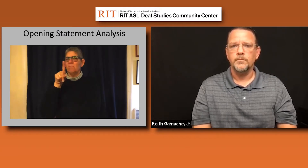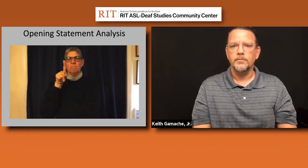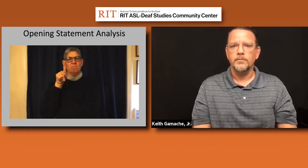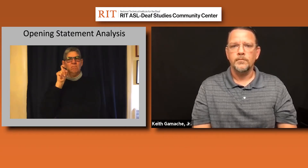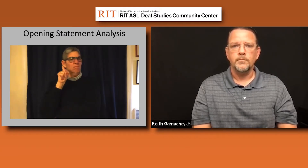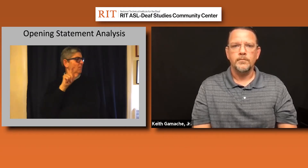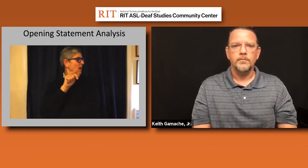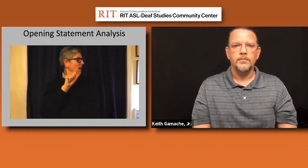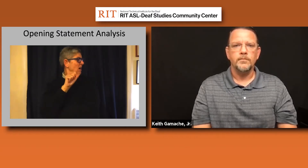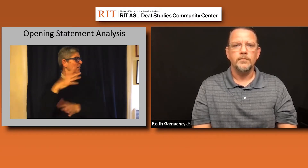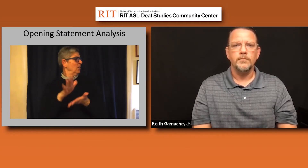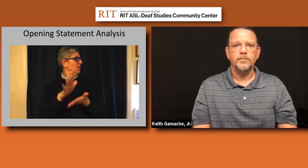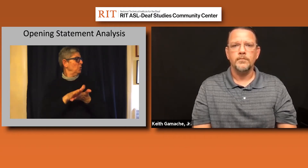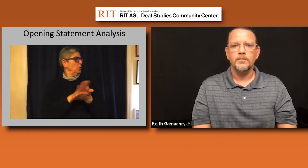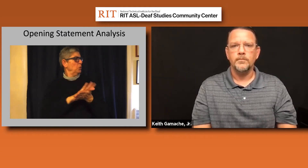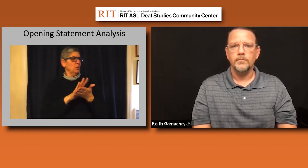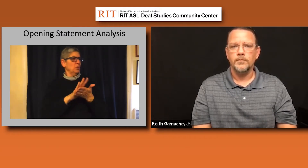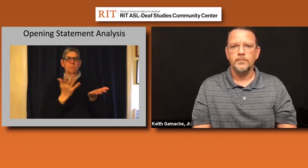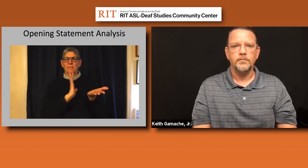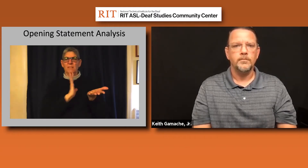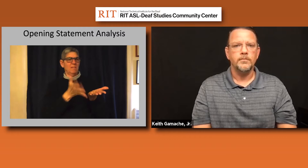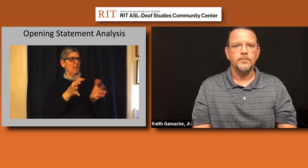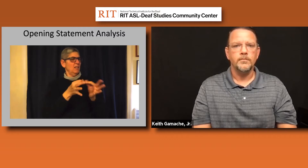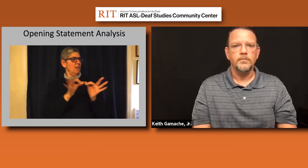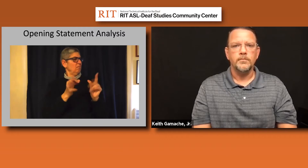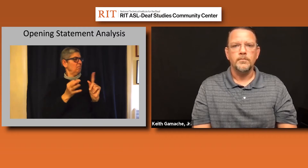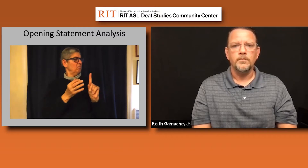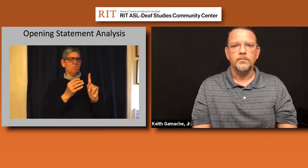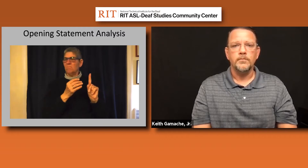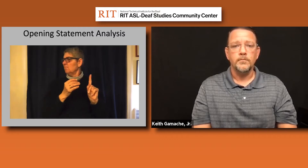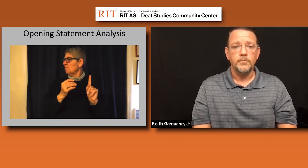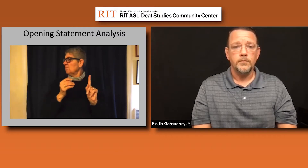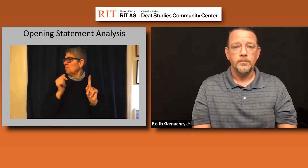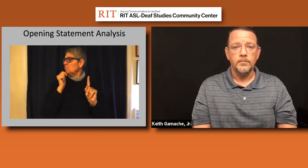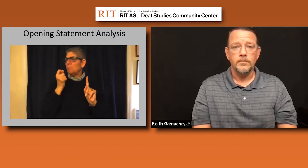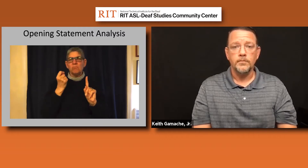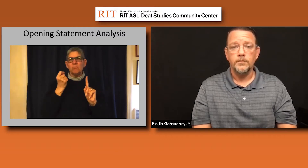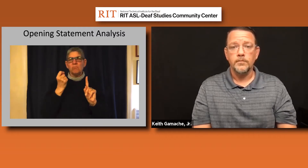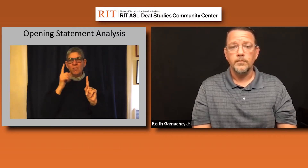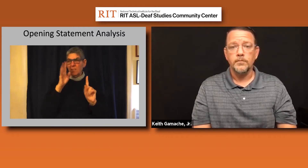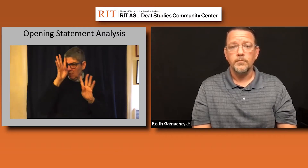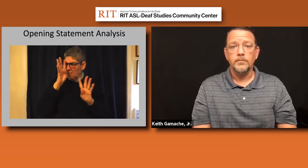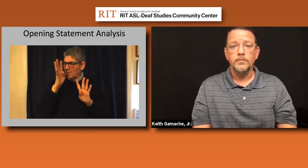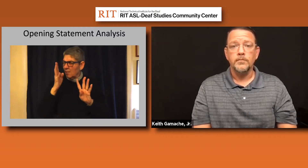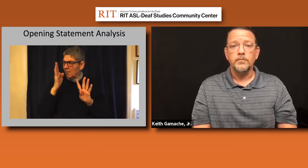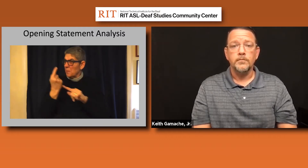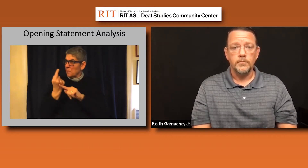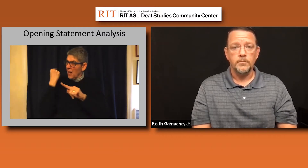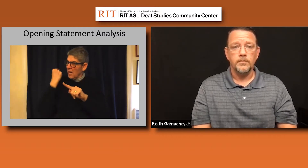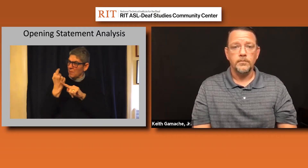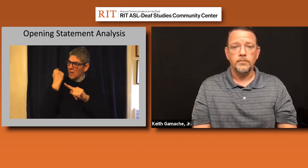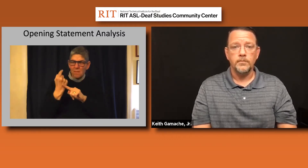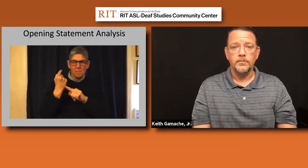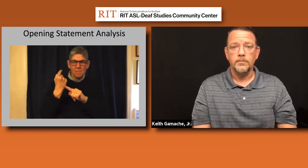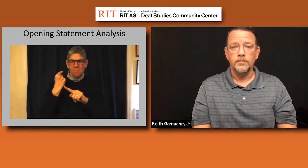and I look at them puzzled. What, exactly, does that mean? I think the language is just fine. What's pure ASL?